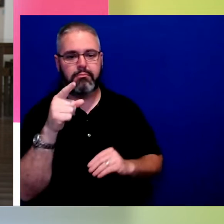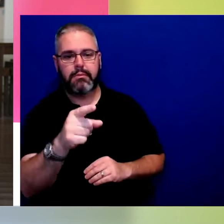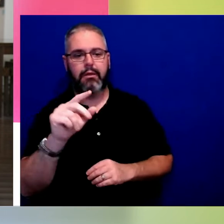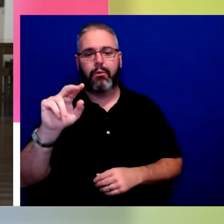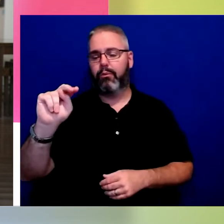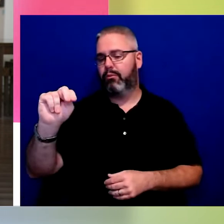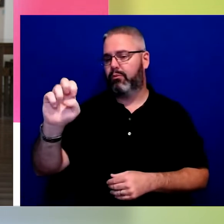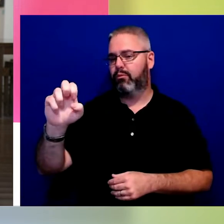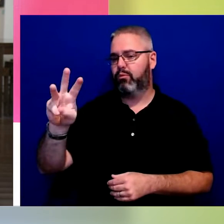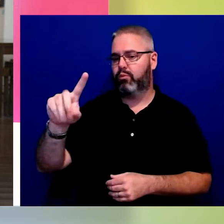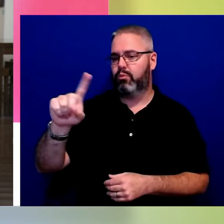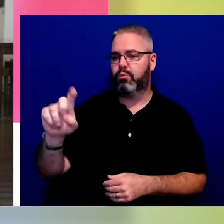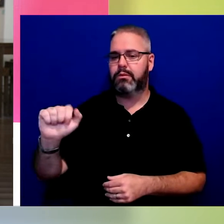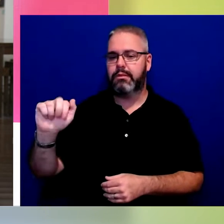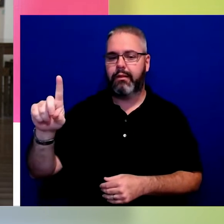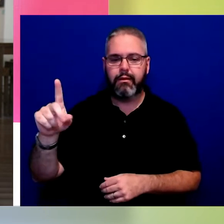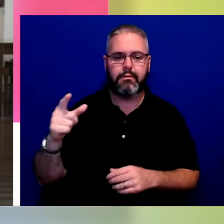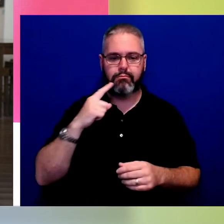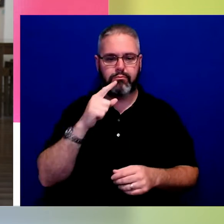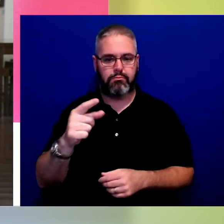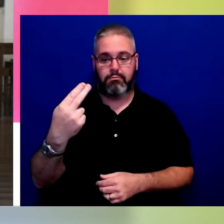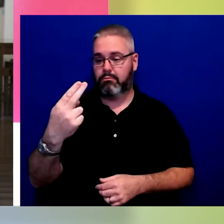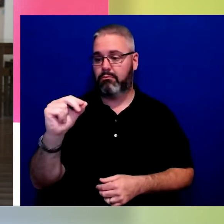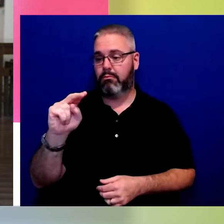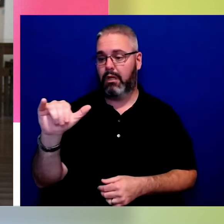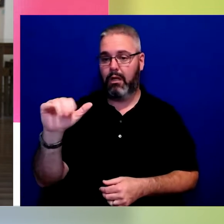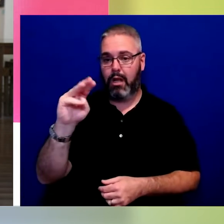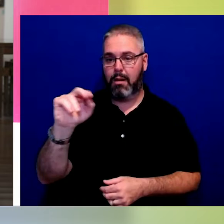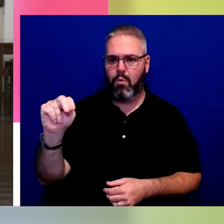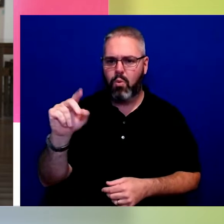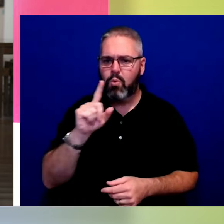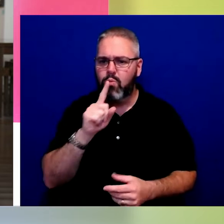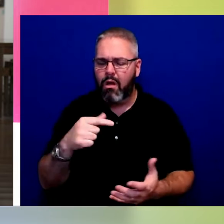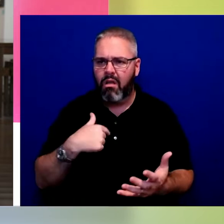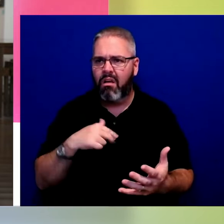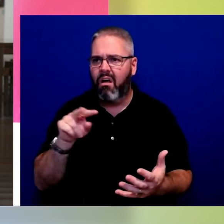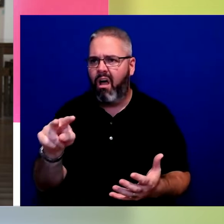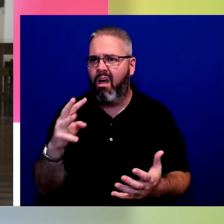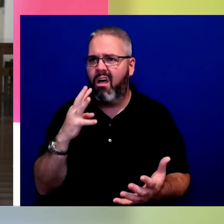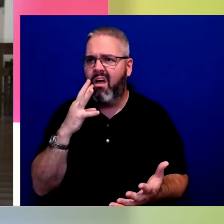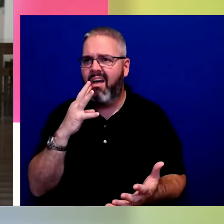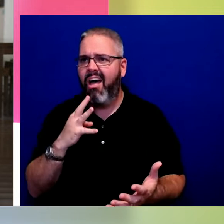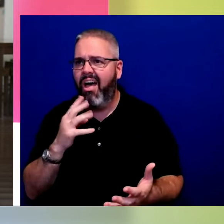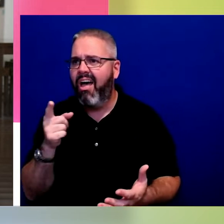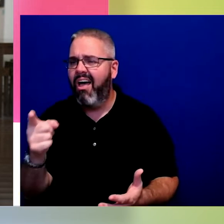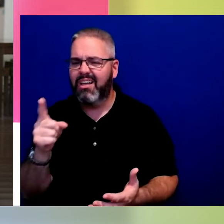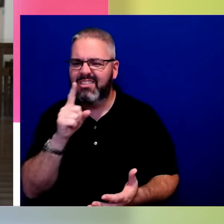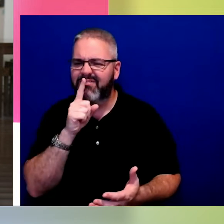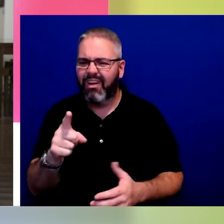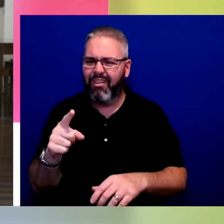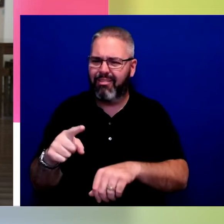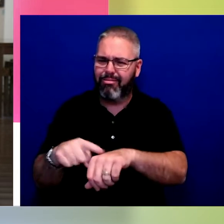you take a honeymoon, which I'm just deeply envious of because it was long and it was beautiful,